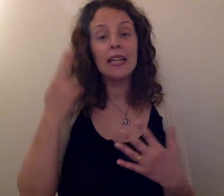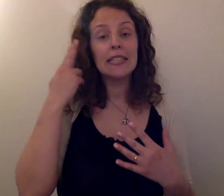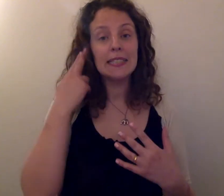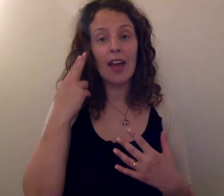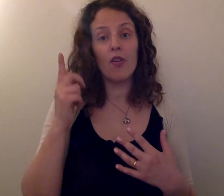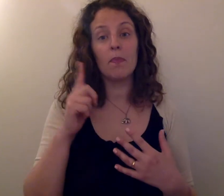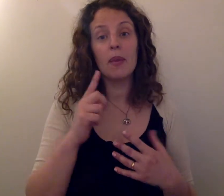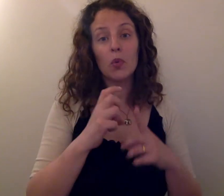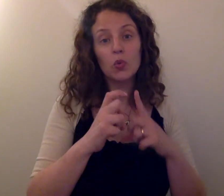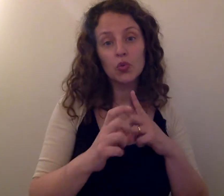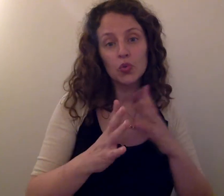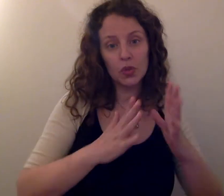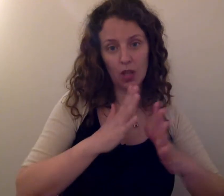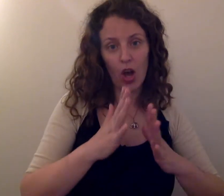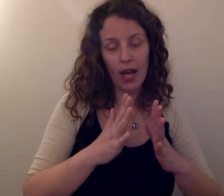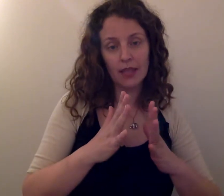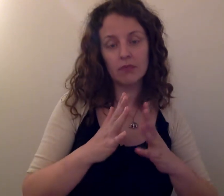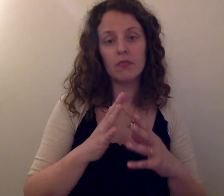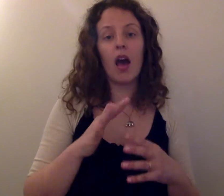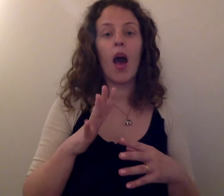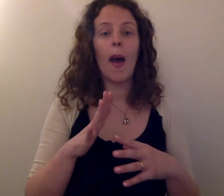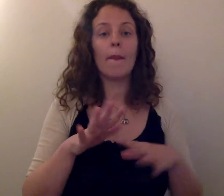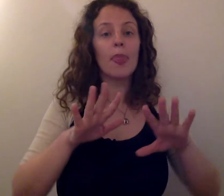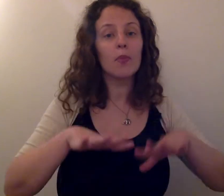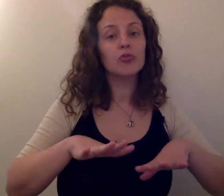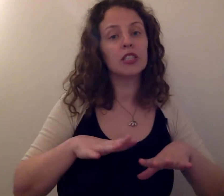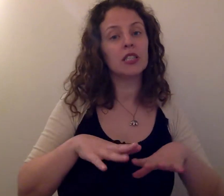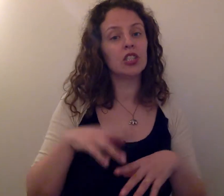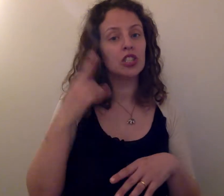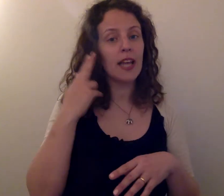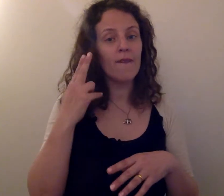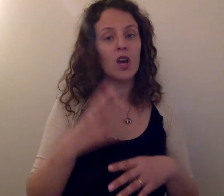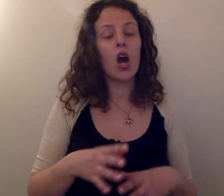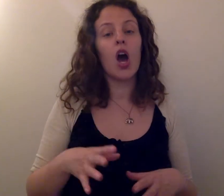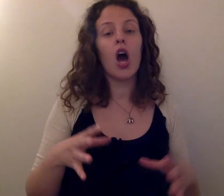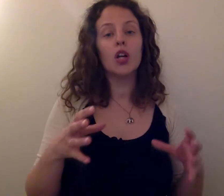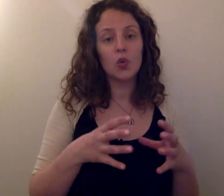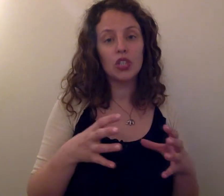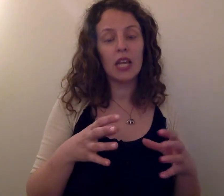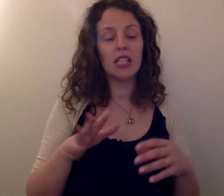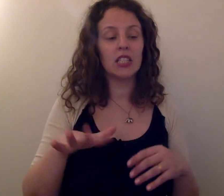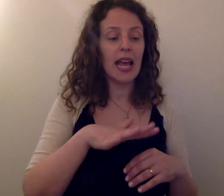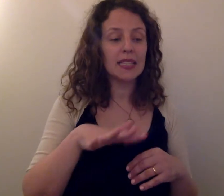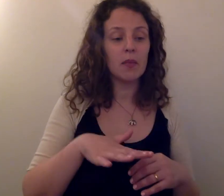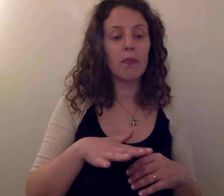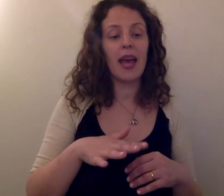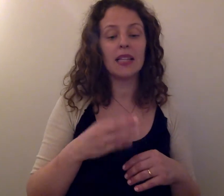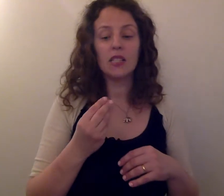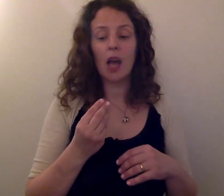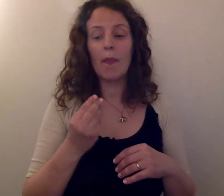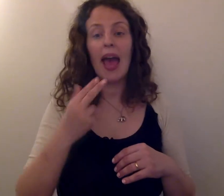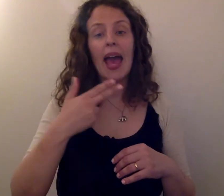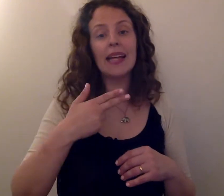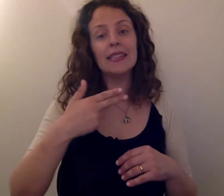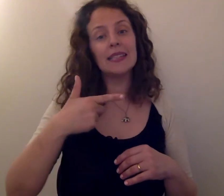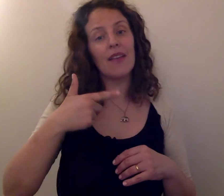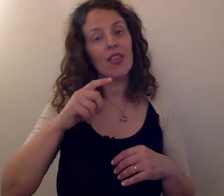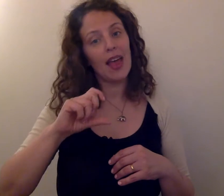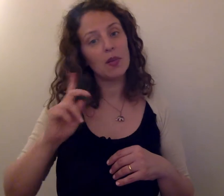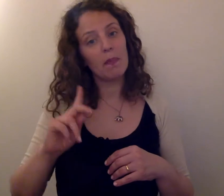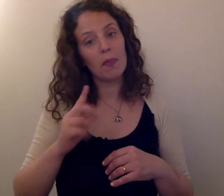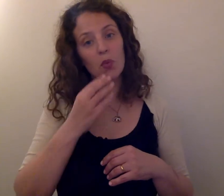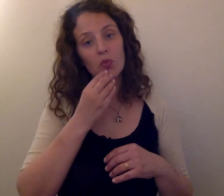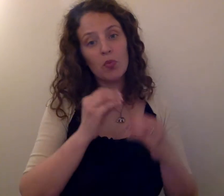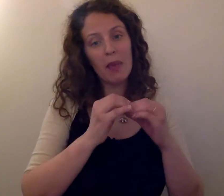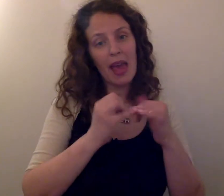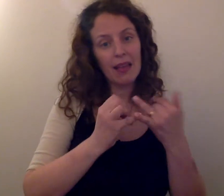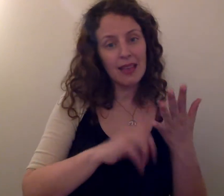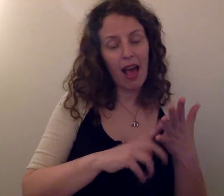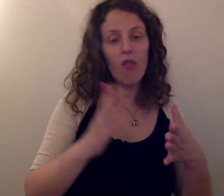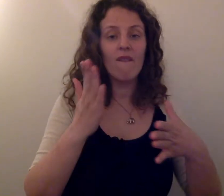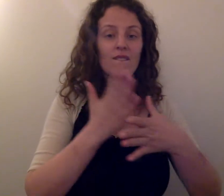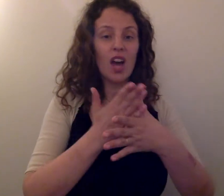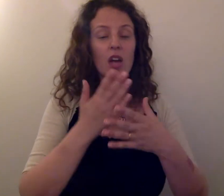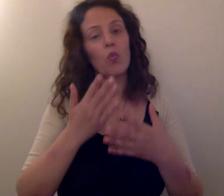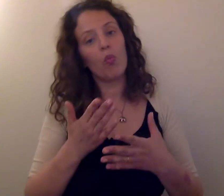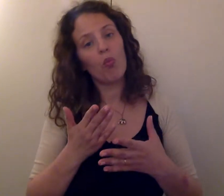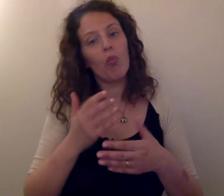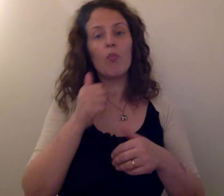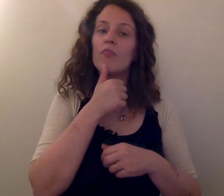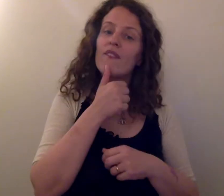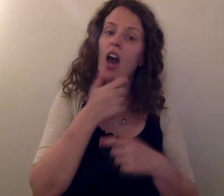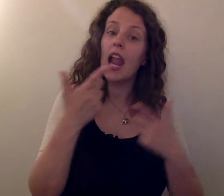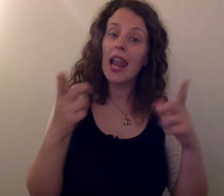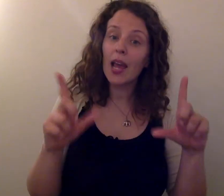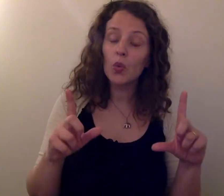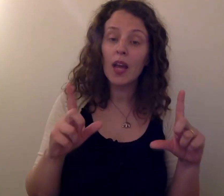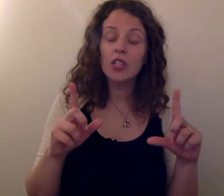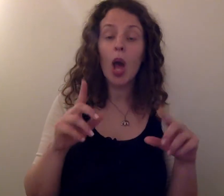Many deaf people do sign. The British Deaf association estimates some 87,000 people use BSL as their first or preferred language.